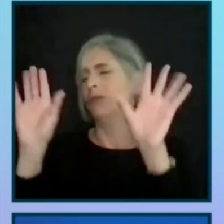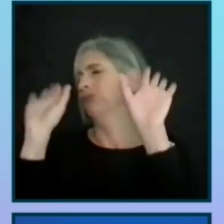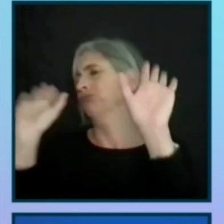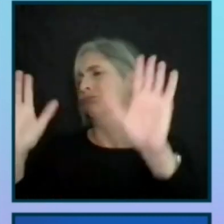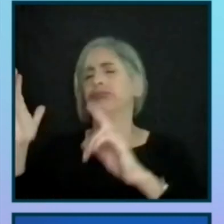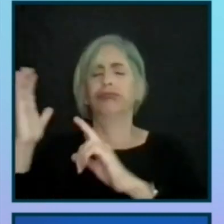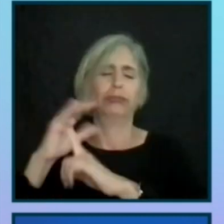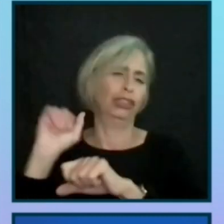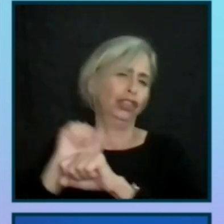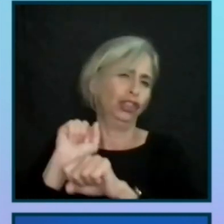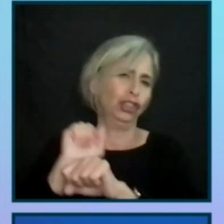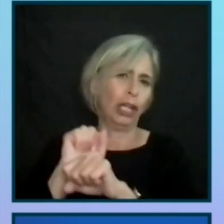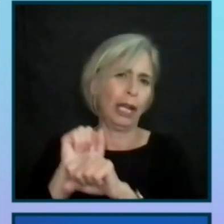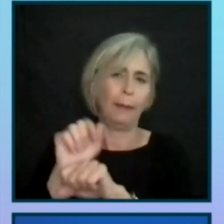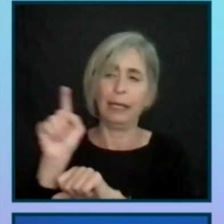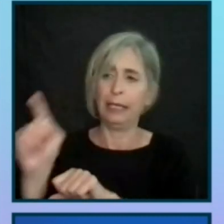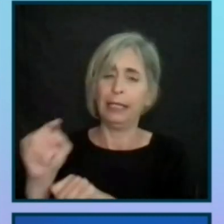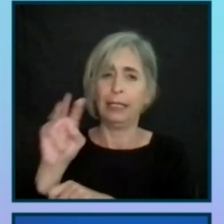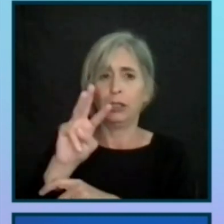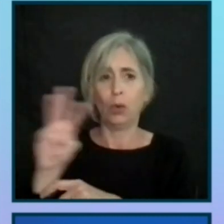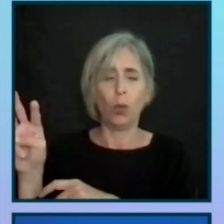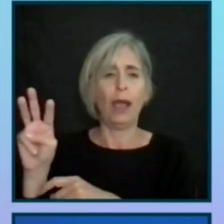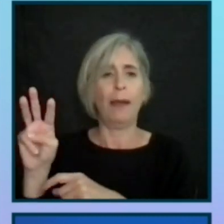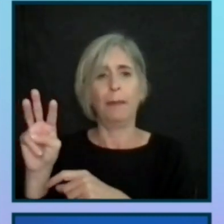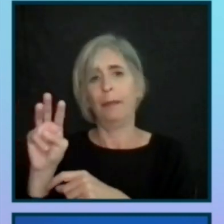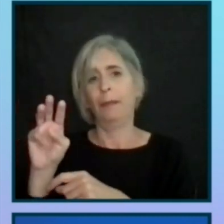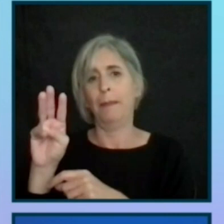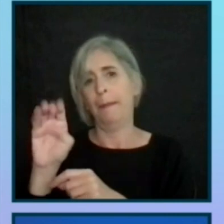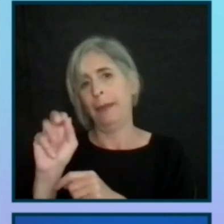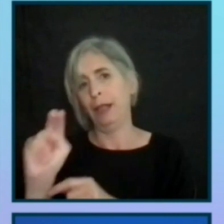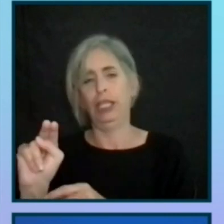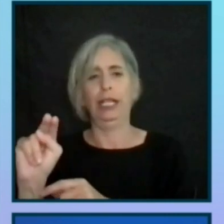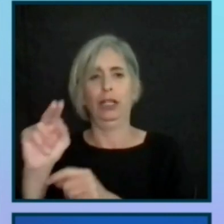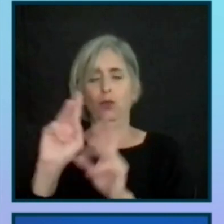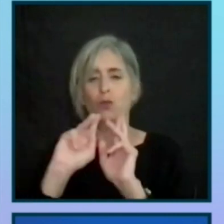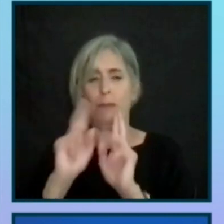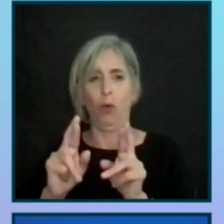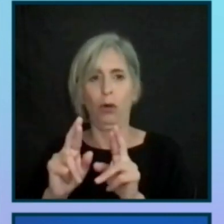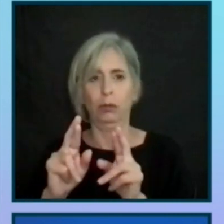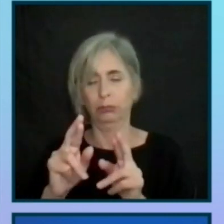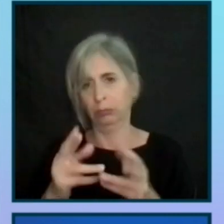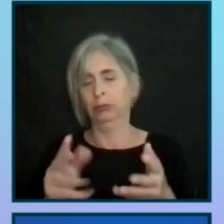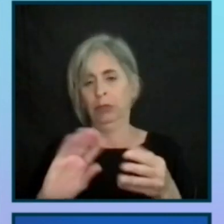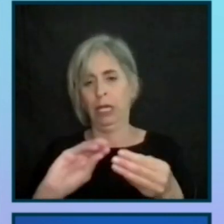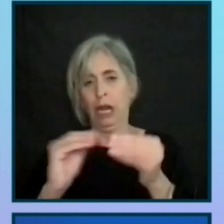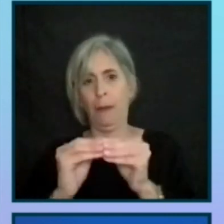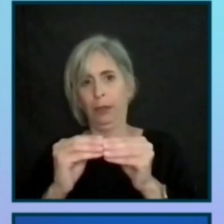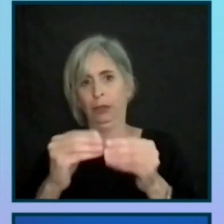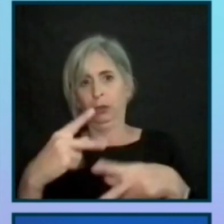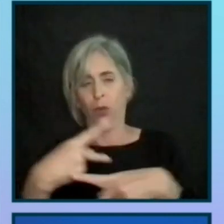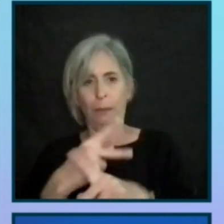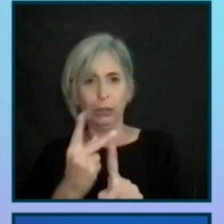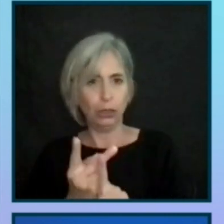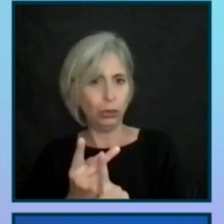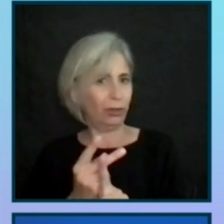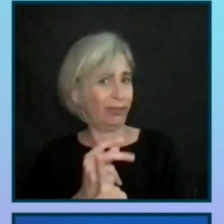And in his WebAIM million report, he came out with some numbers and they're not encouraging.